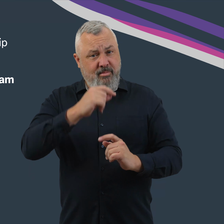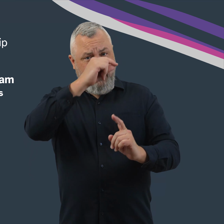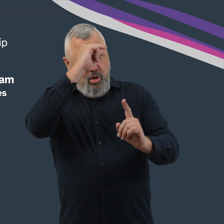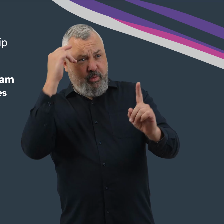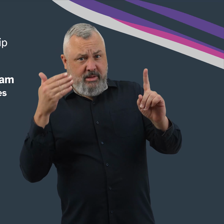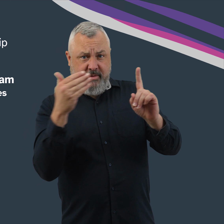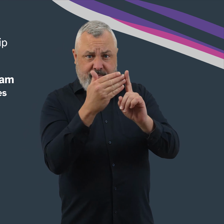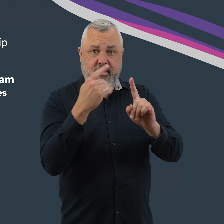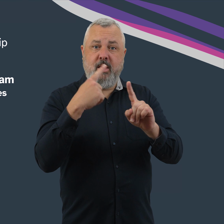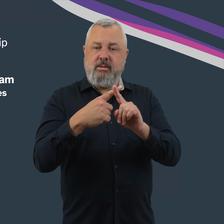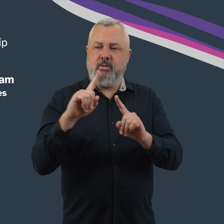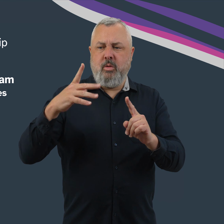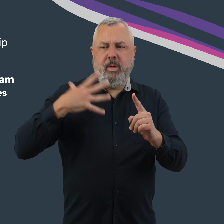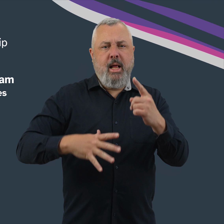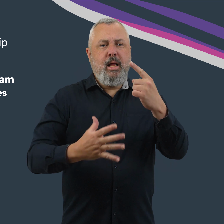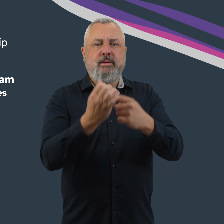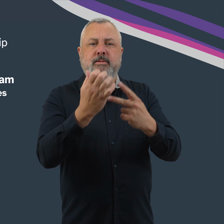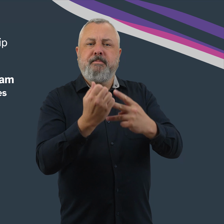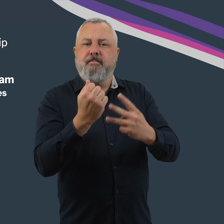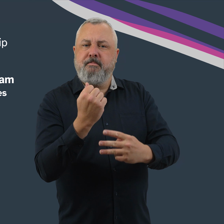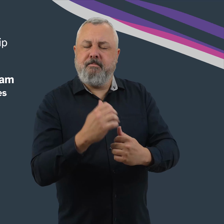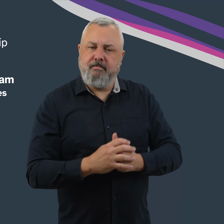Objectives and intended outcomes